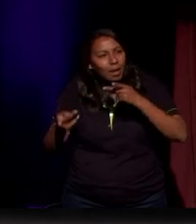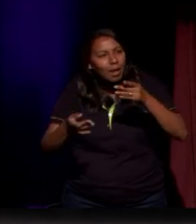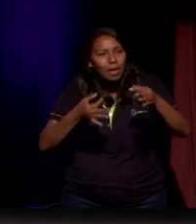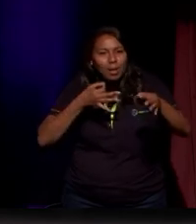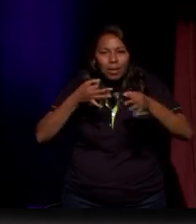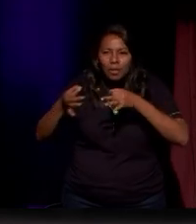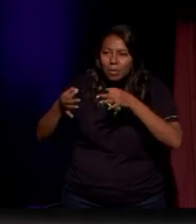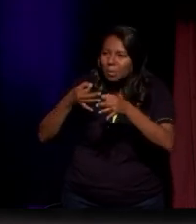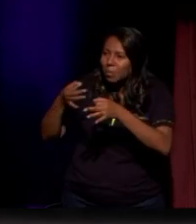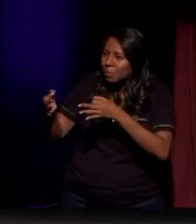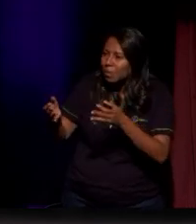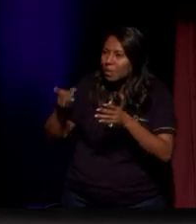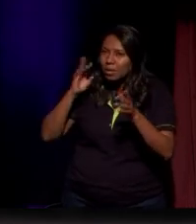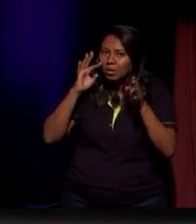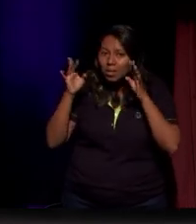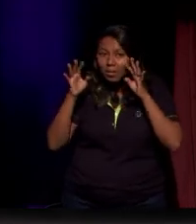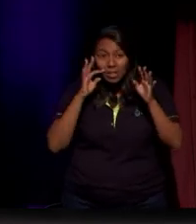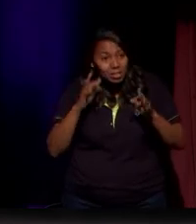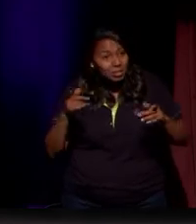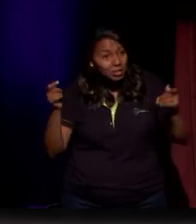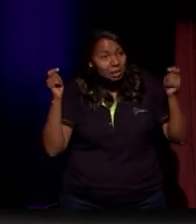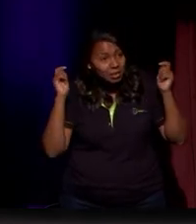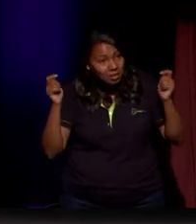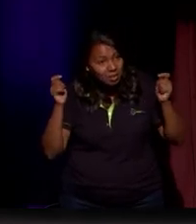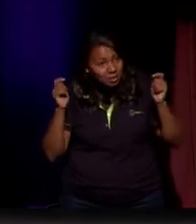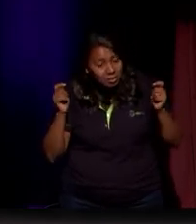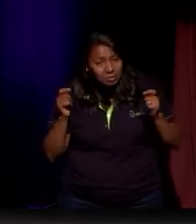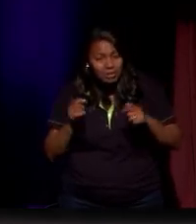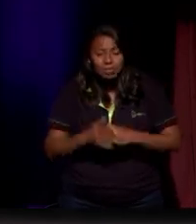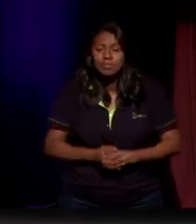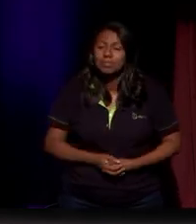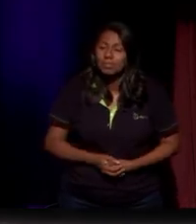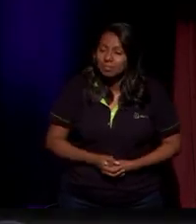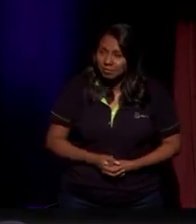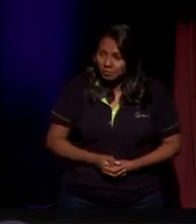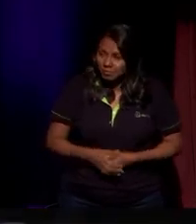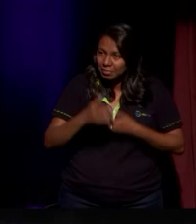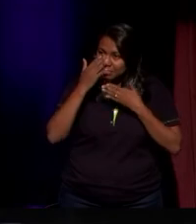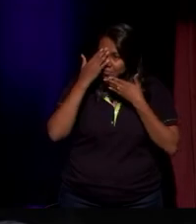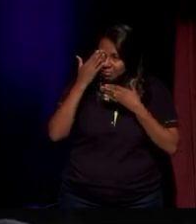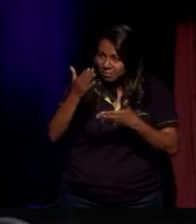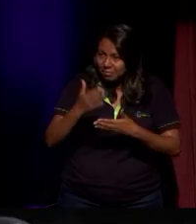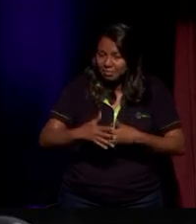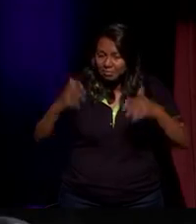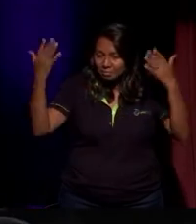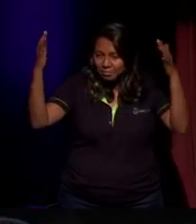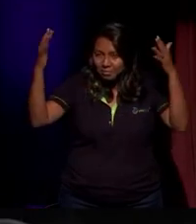and talk about activism, activism, activism. Thanks. OK.